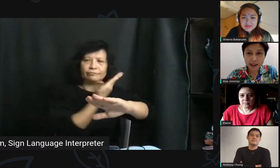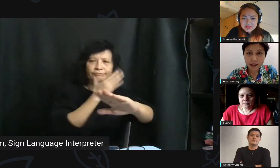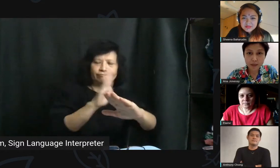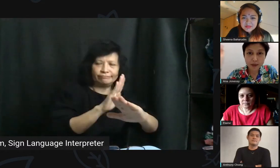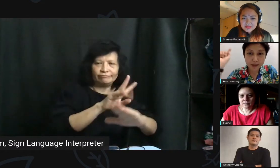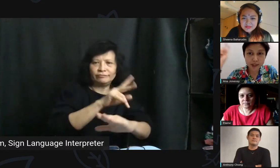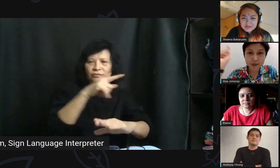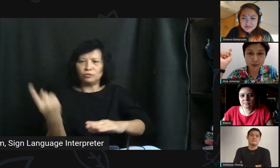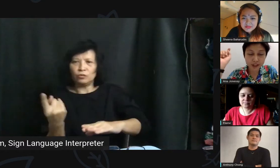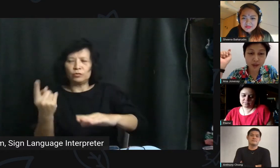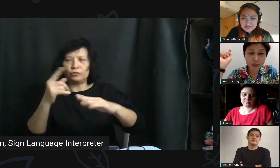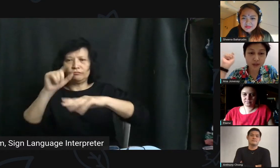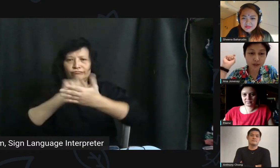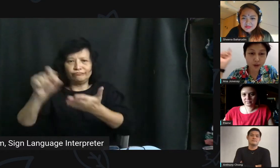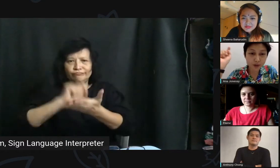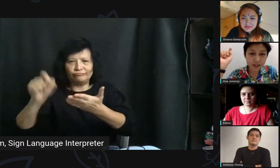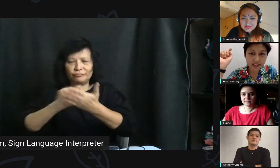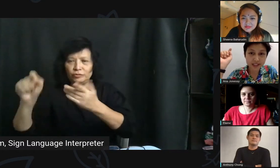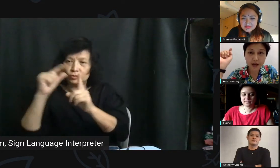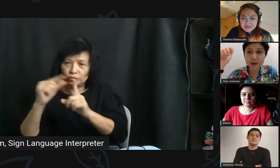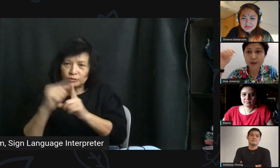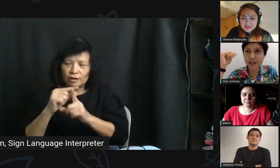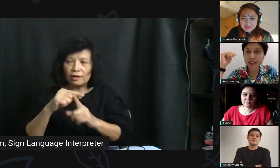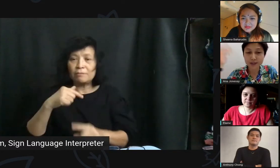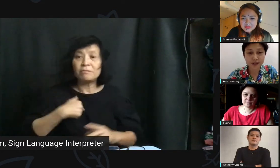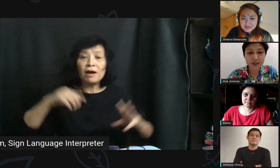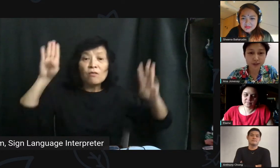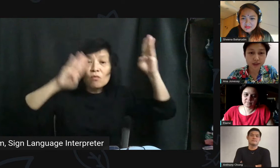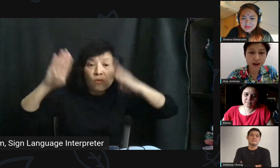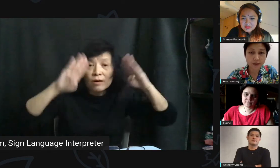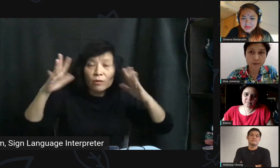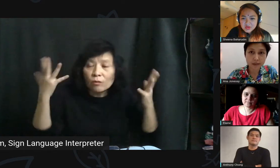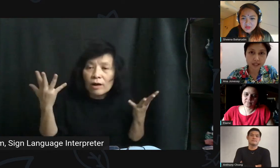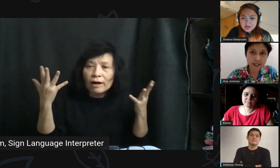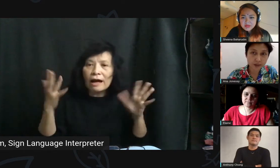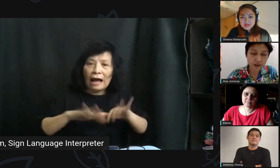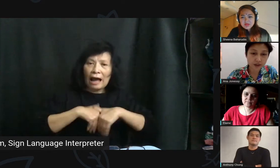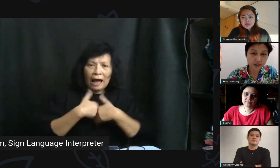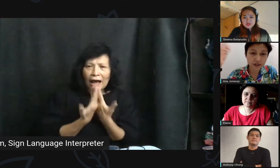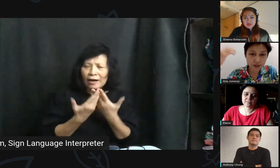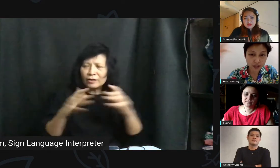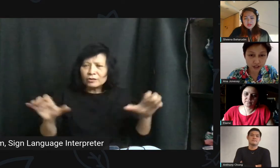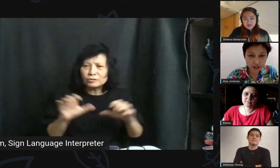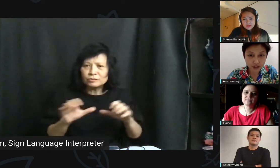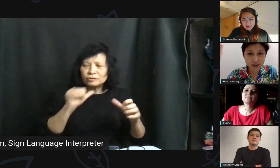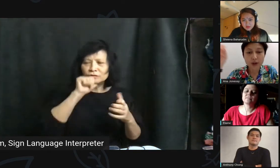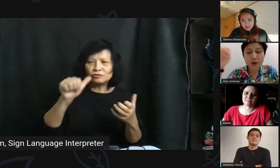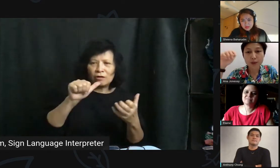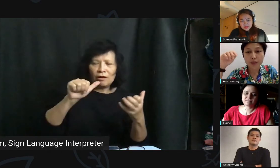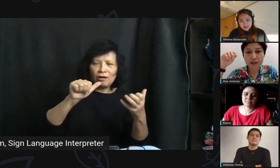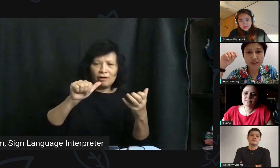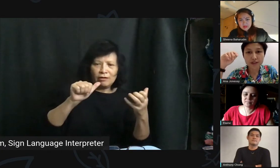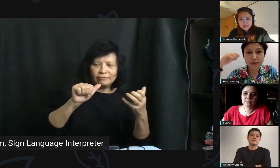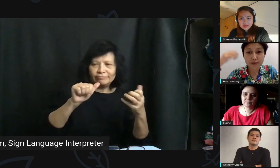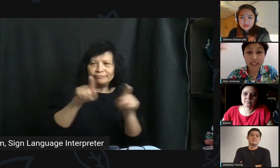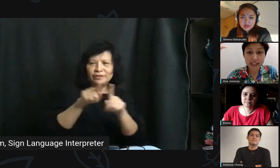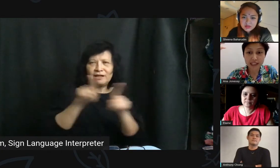And my biggest worry was always how do I do this without messing with the structure with the meaning.